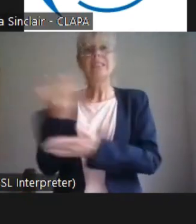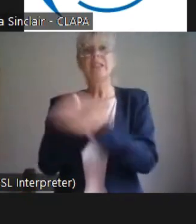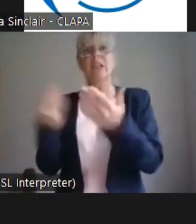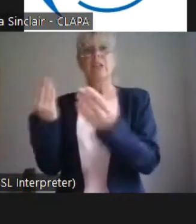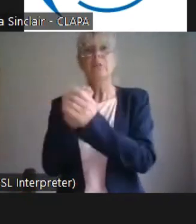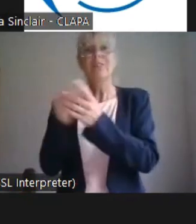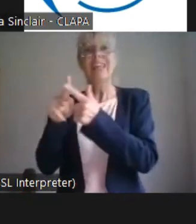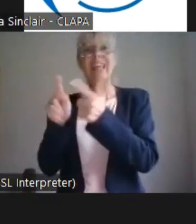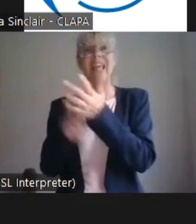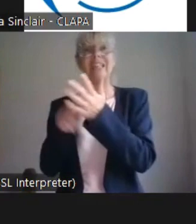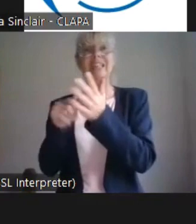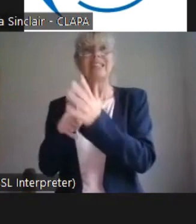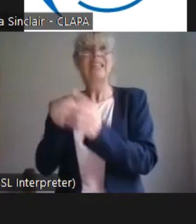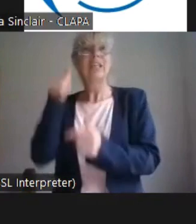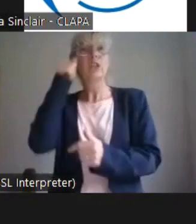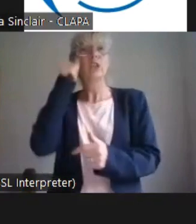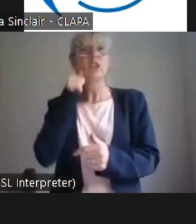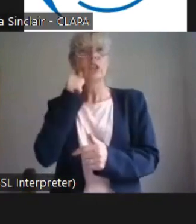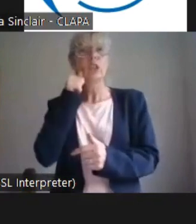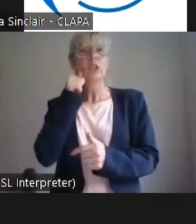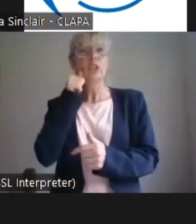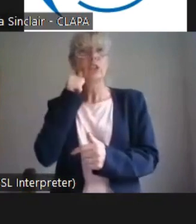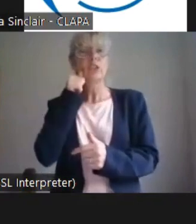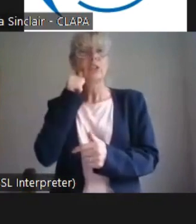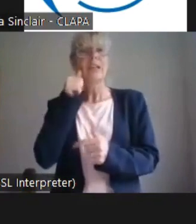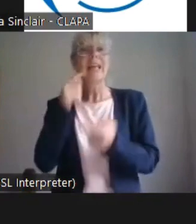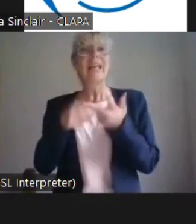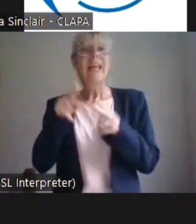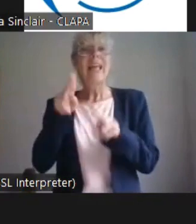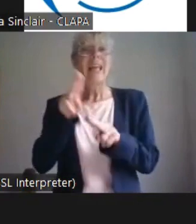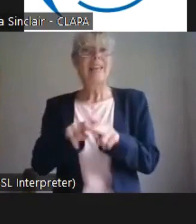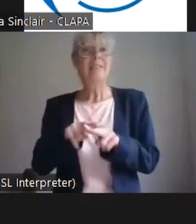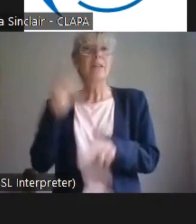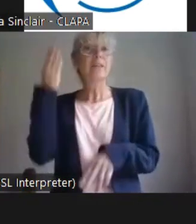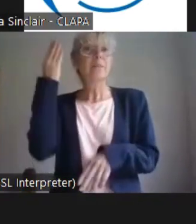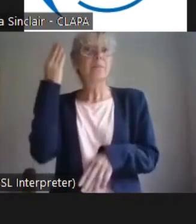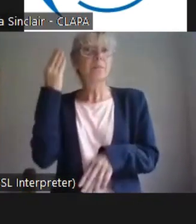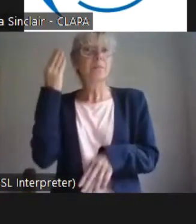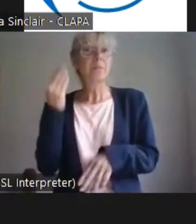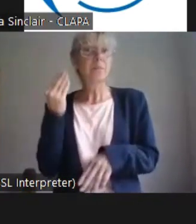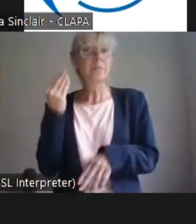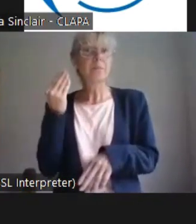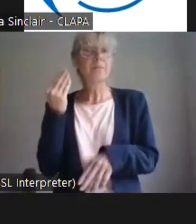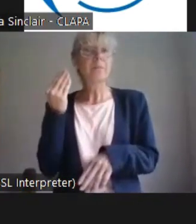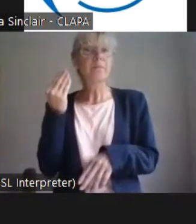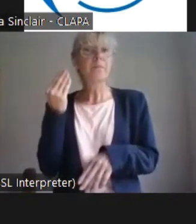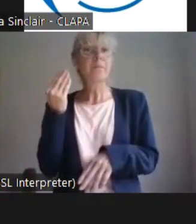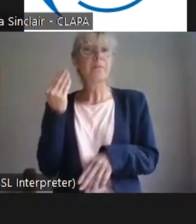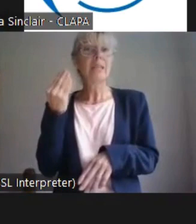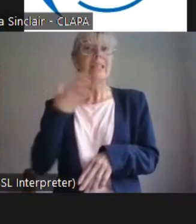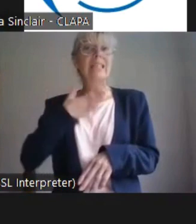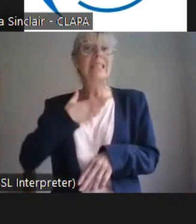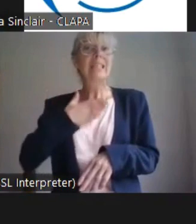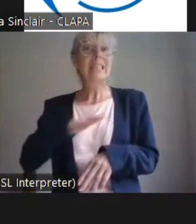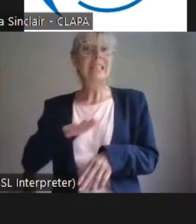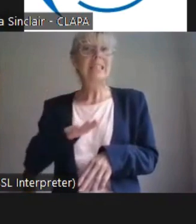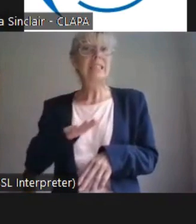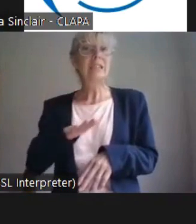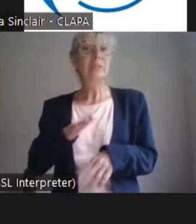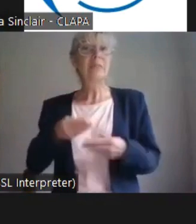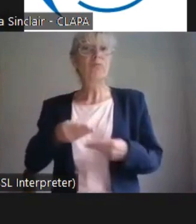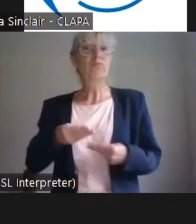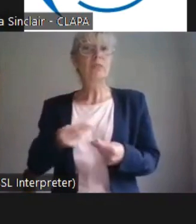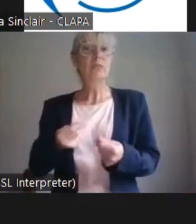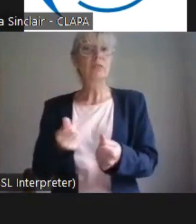it depends if there is an impairment that needs to be addressed and um because otherwise they'll be